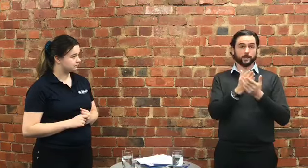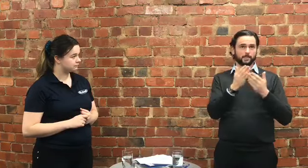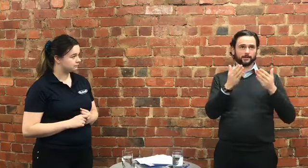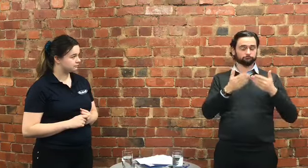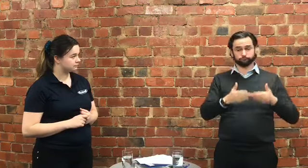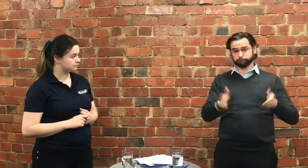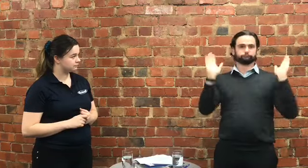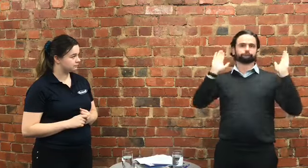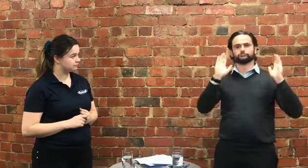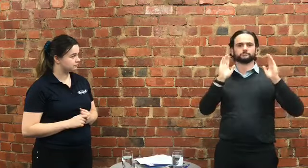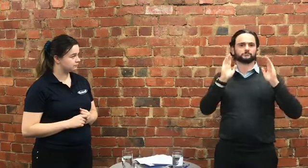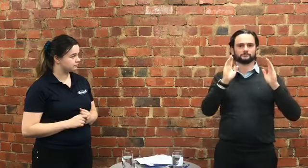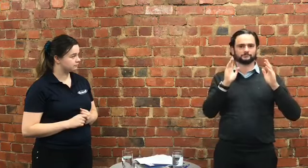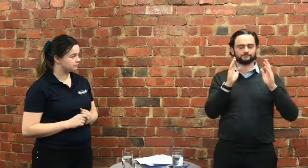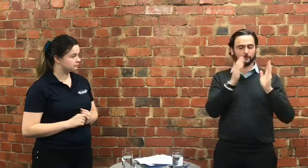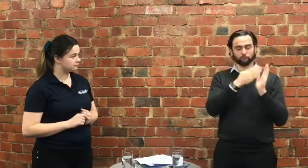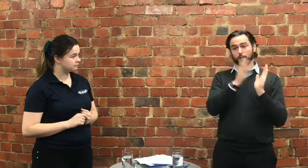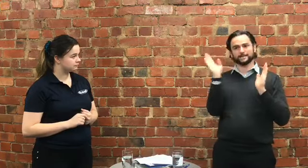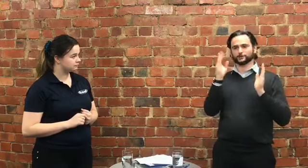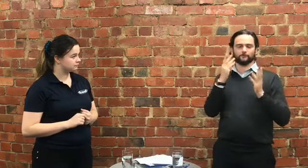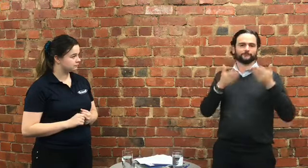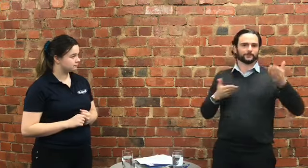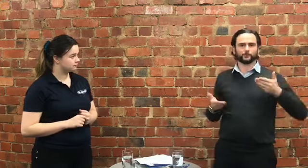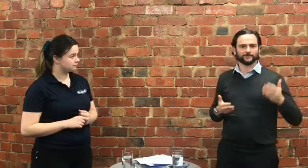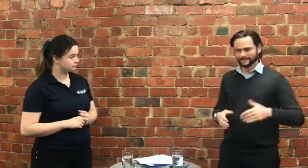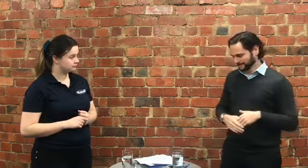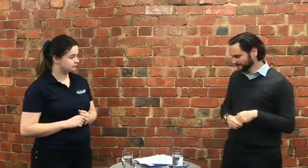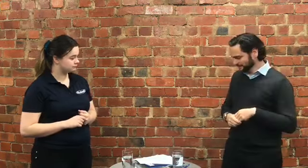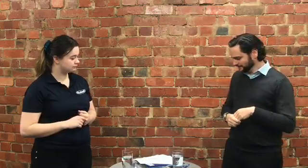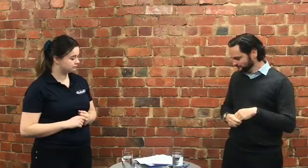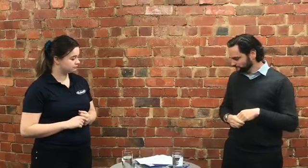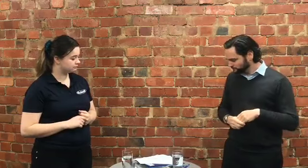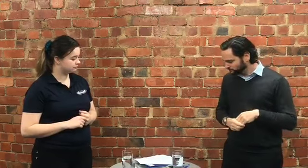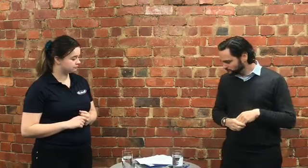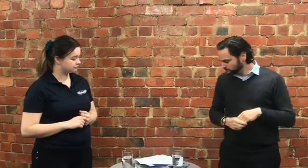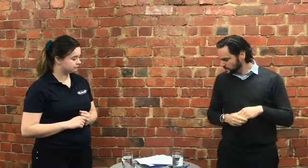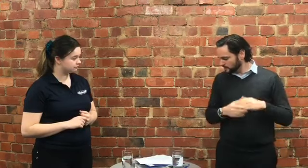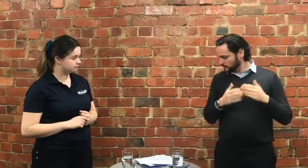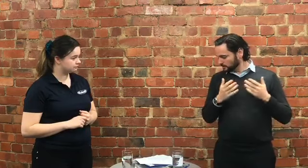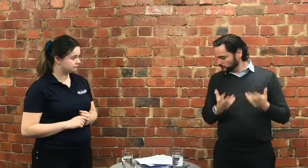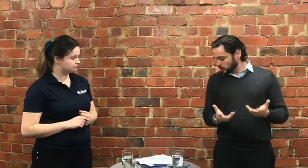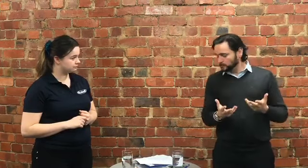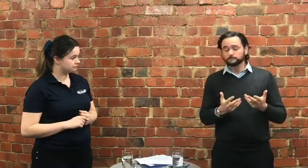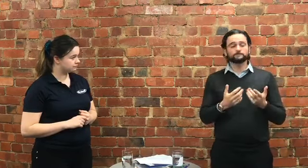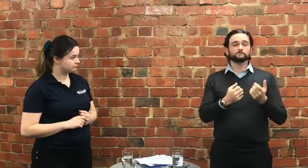but again it's very broad - the range of services available to you.